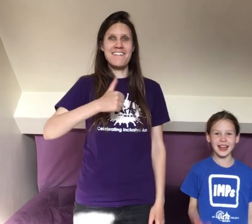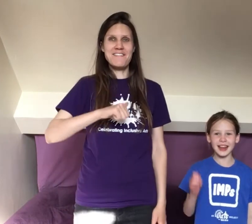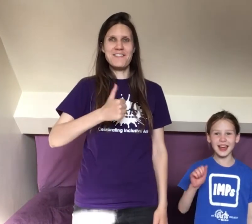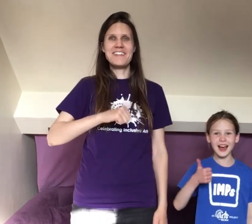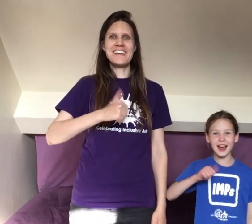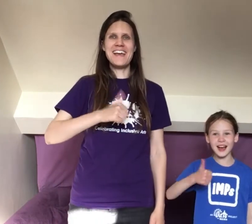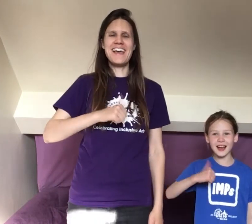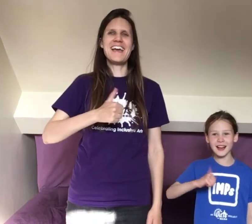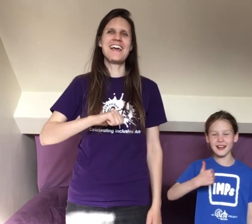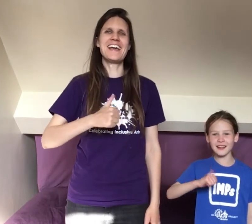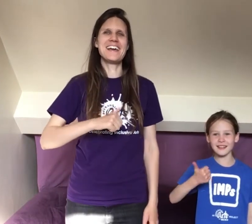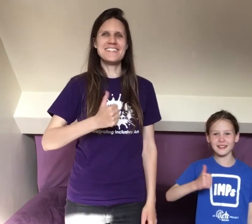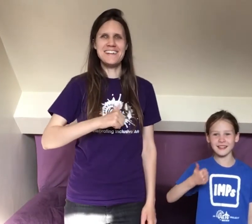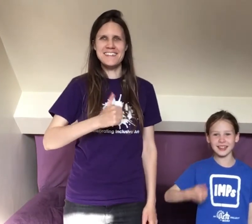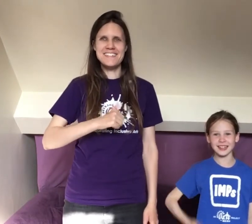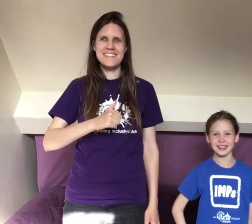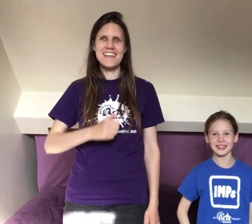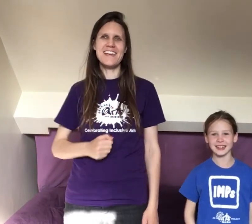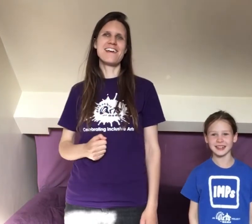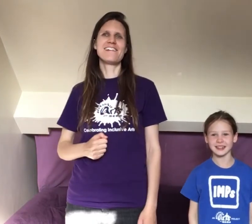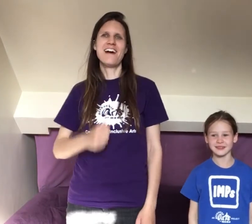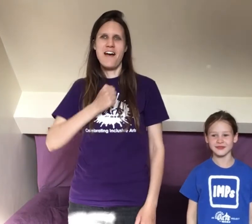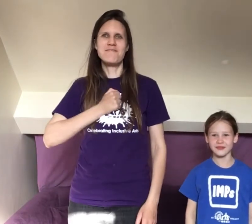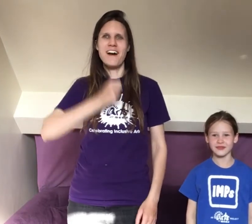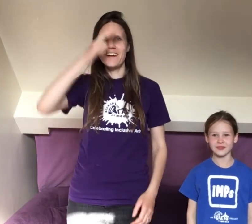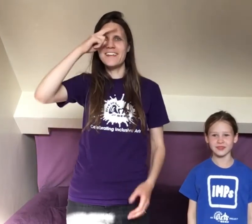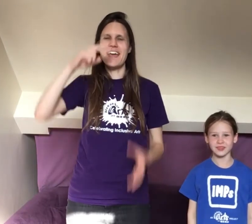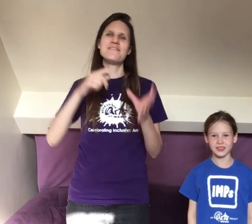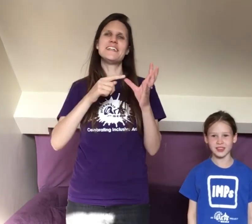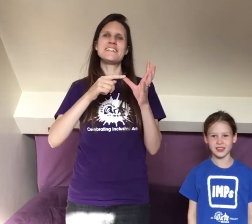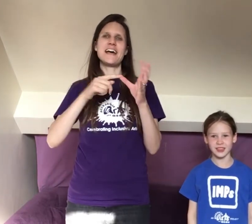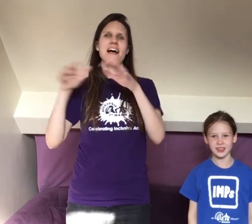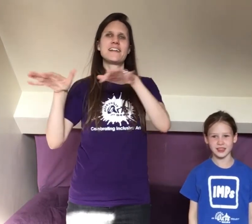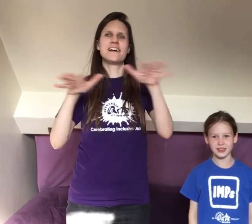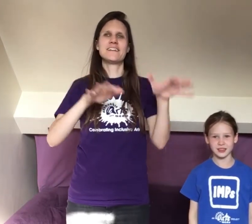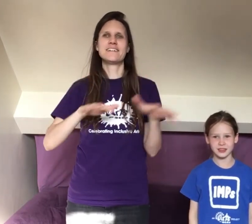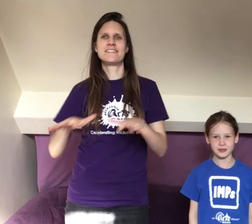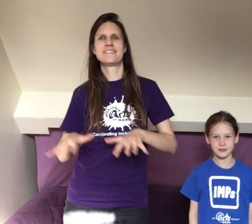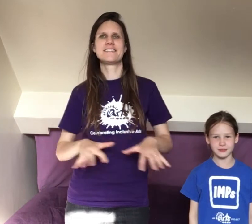Hello everybody! It’s so good to see you! My name is Anna.